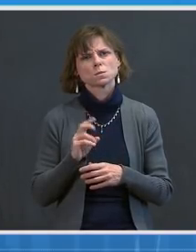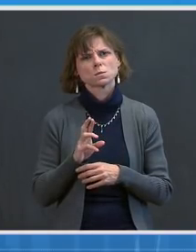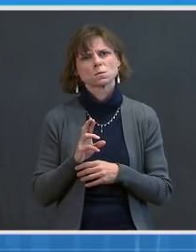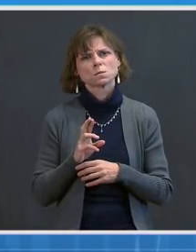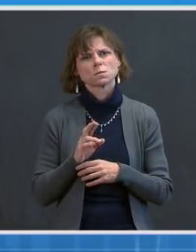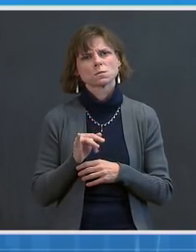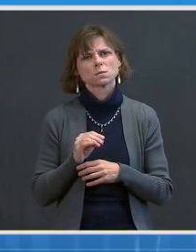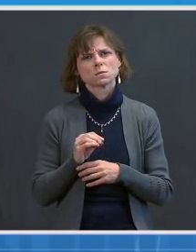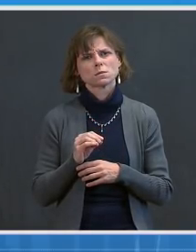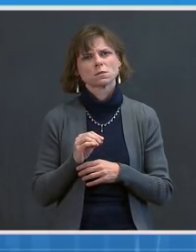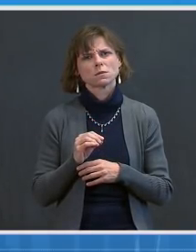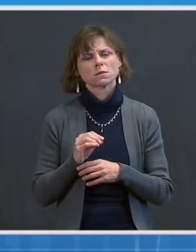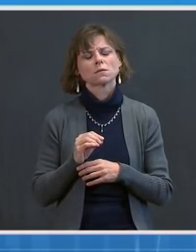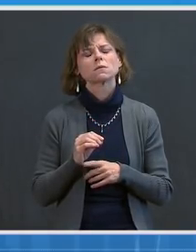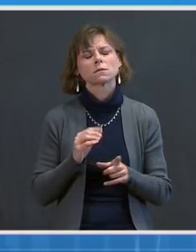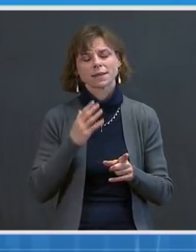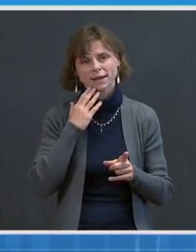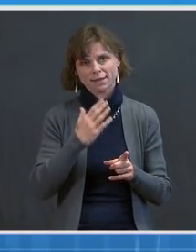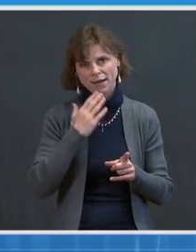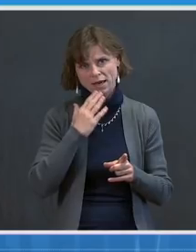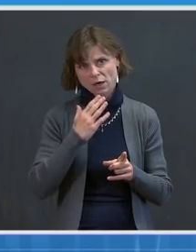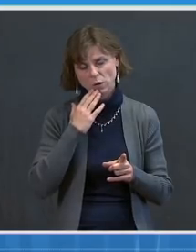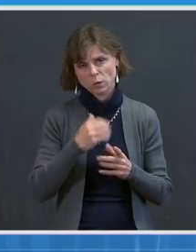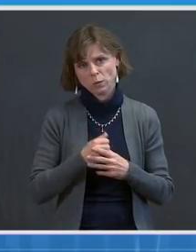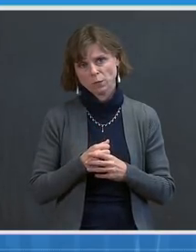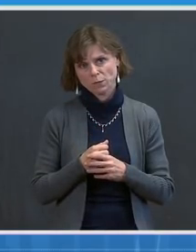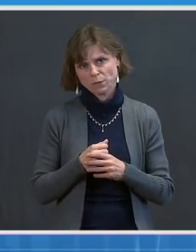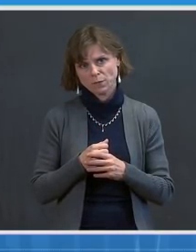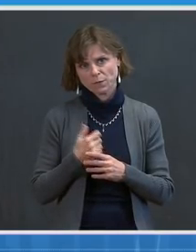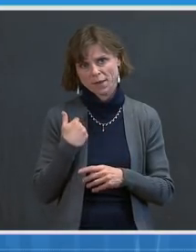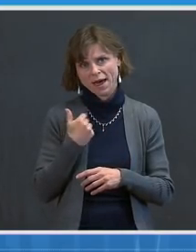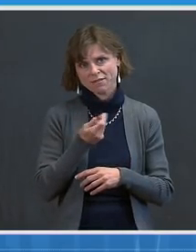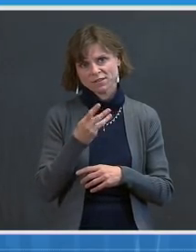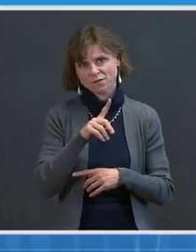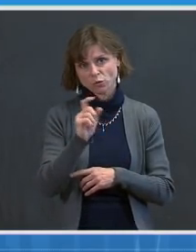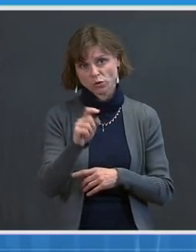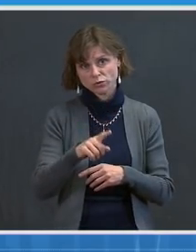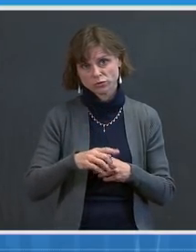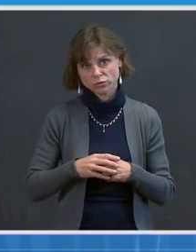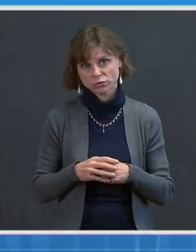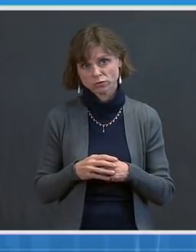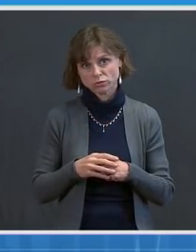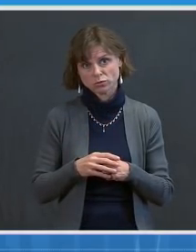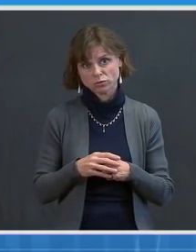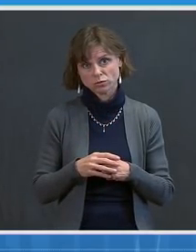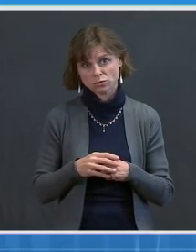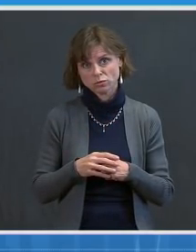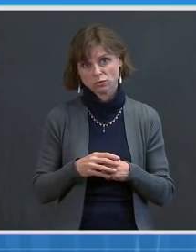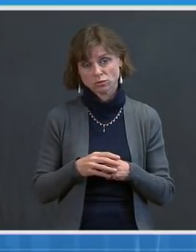The Press: Thank you so much. I have a couple of questions -- one dealing with the vaccination of pregnant women.